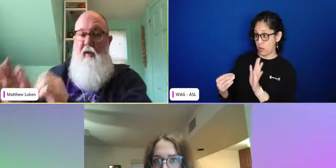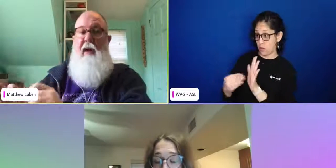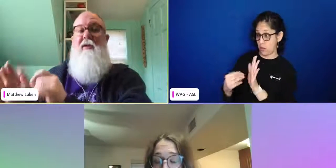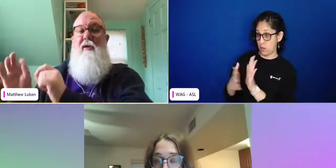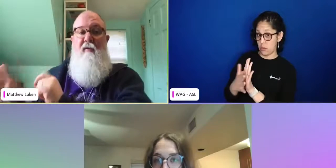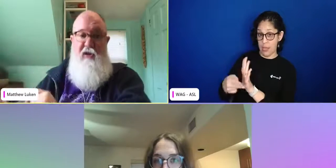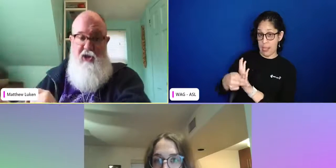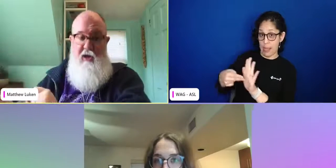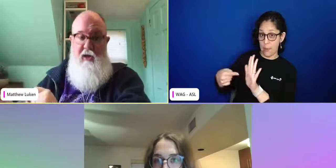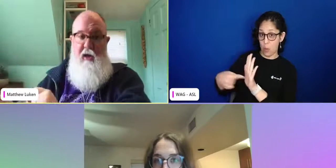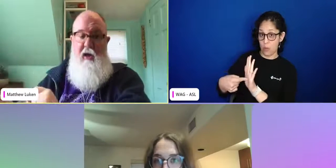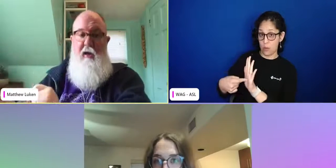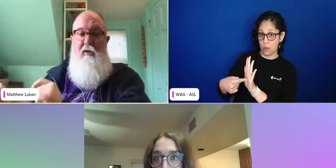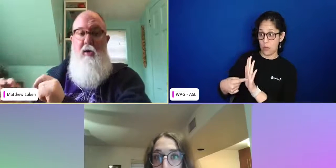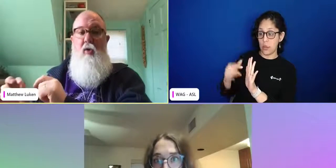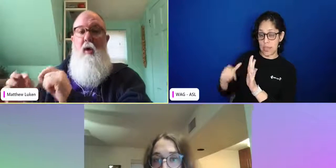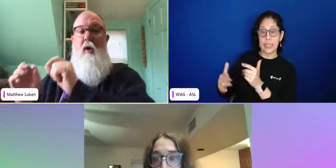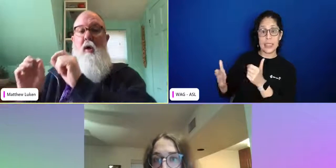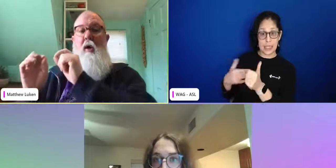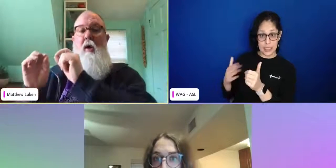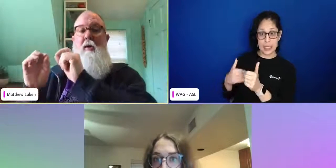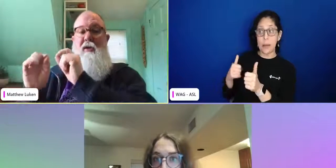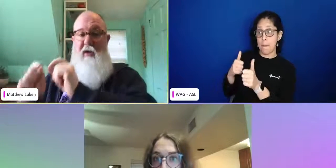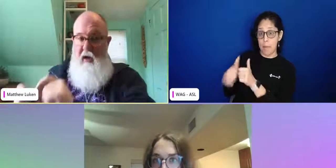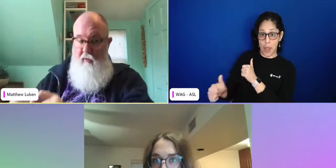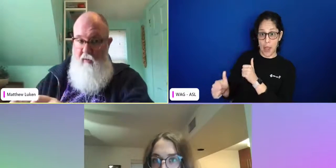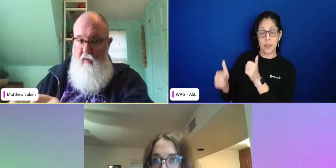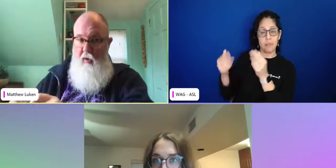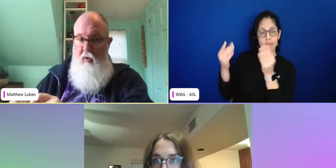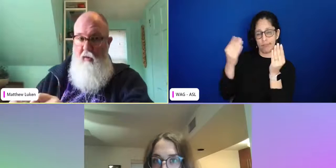developer chose the colors, we don't want that. We want